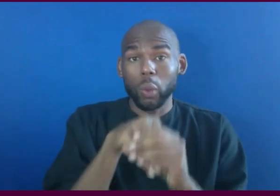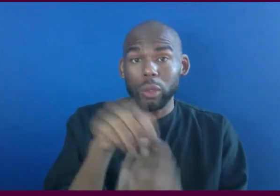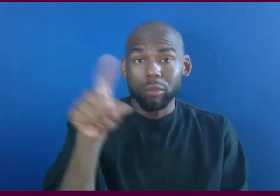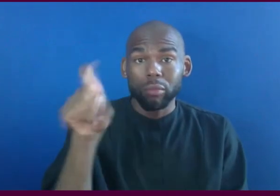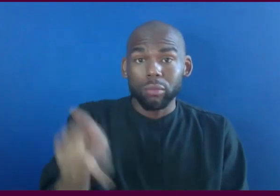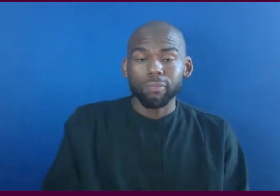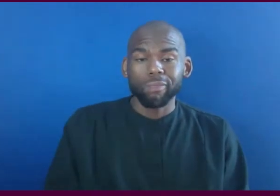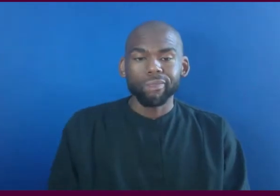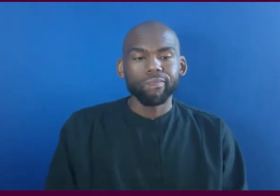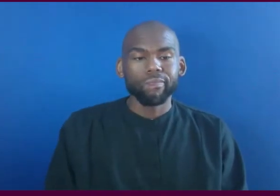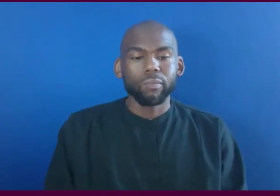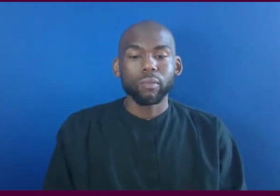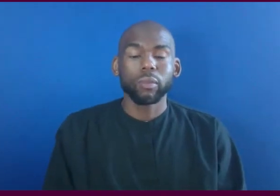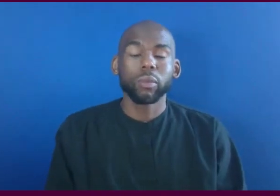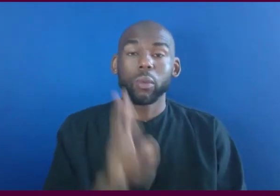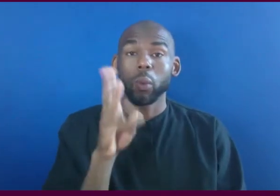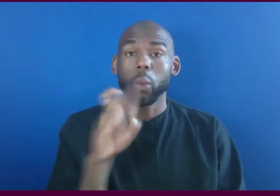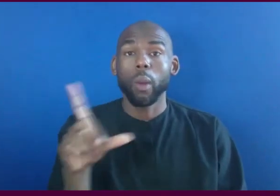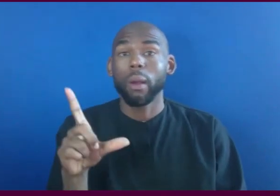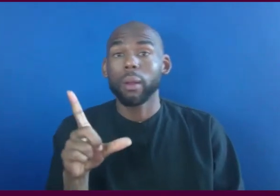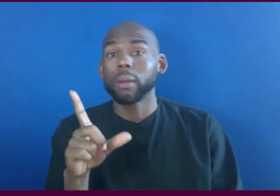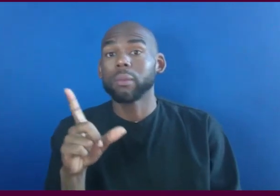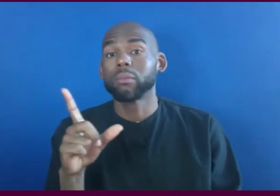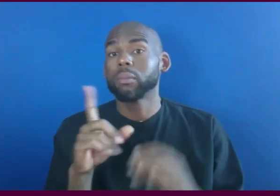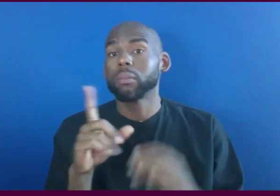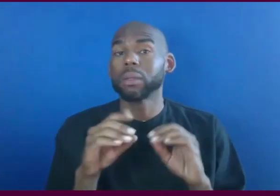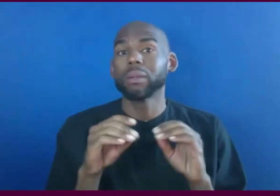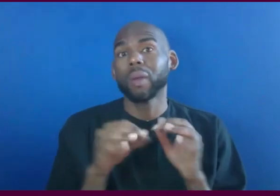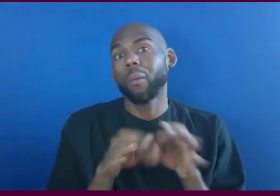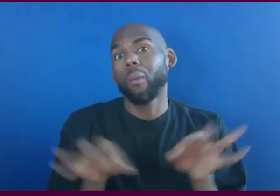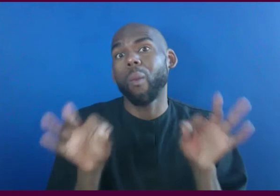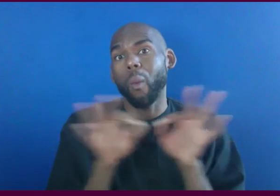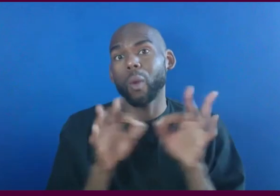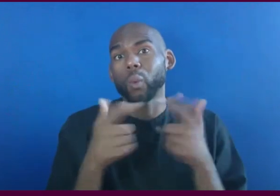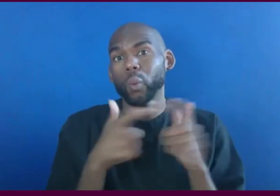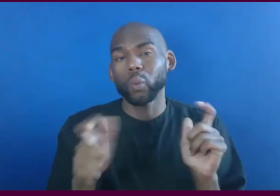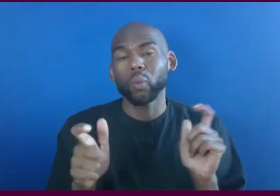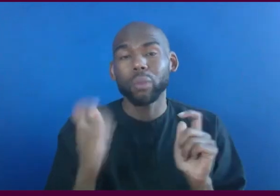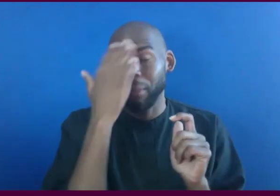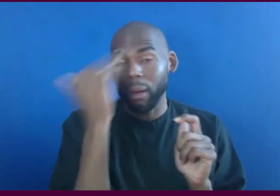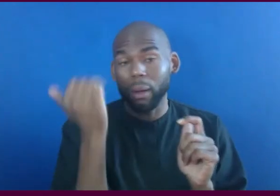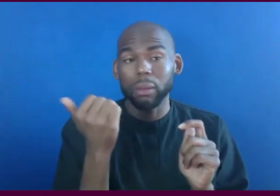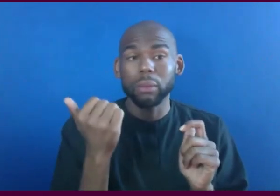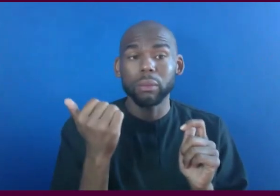Nikki Brown-Booker: Well, it's hugely important because I mean,